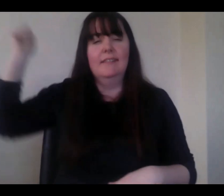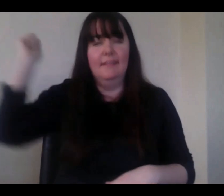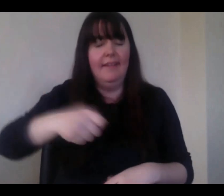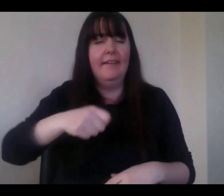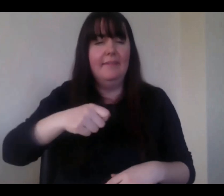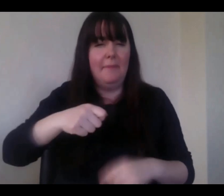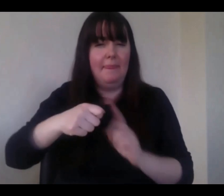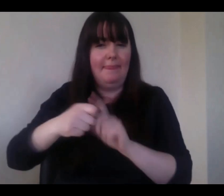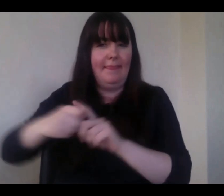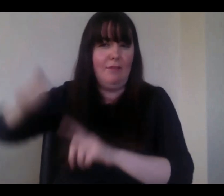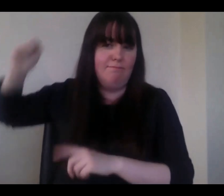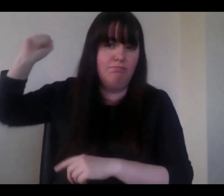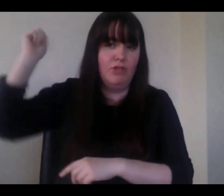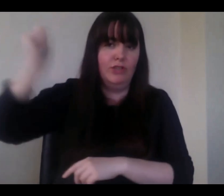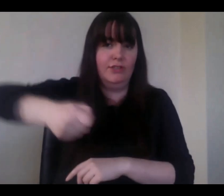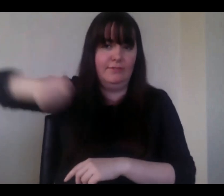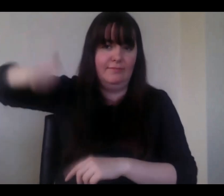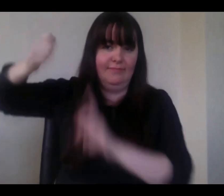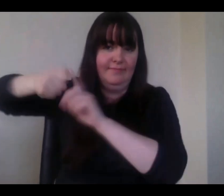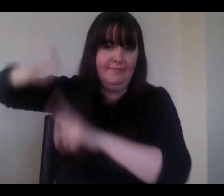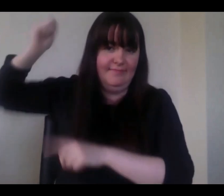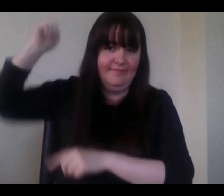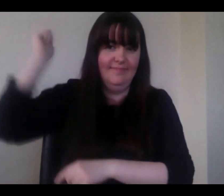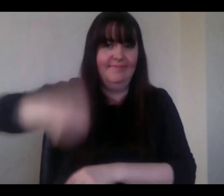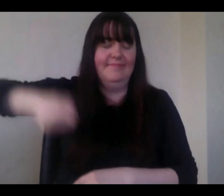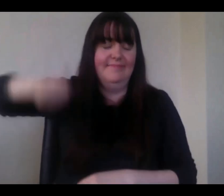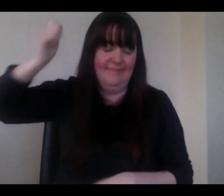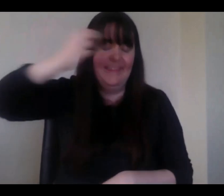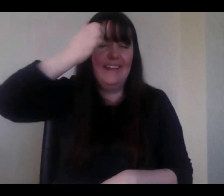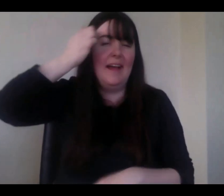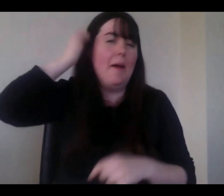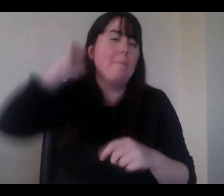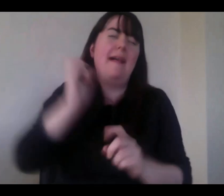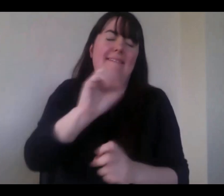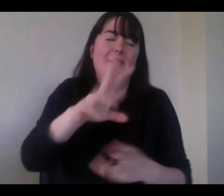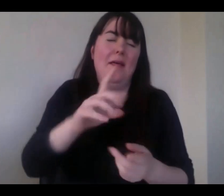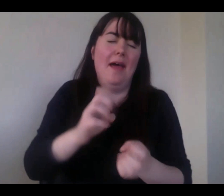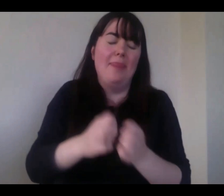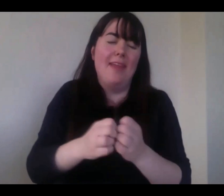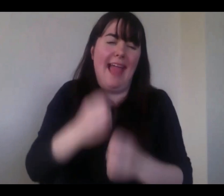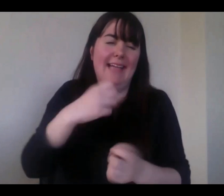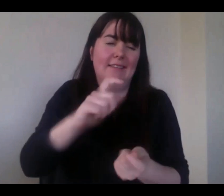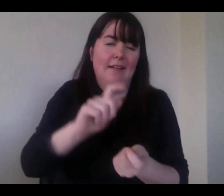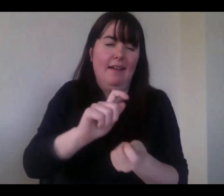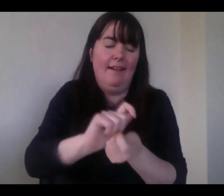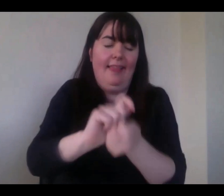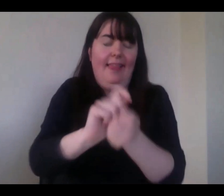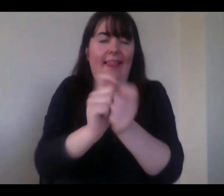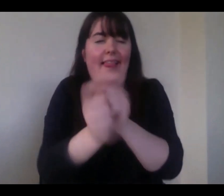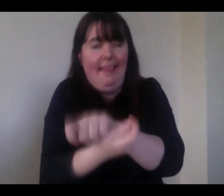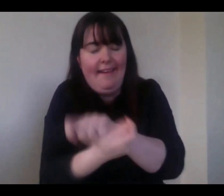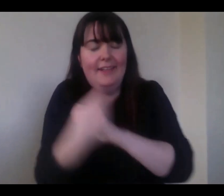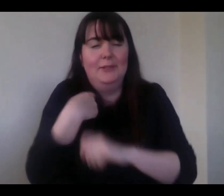Mrs Marks tells Annie to get over herself and marry your man. But we then inflected